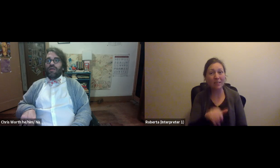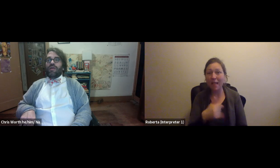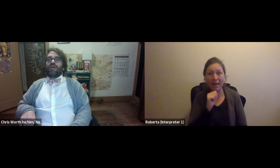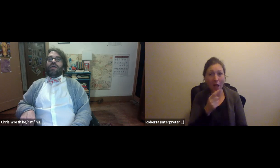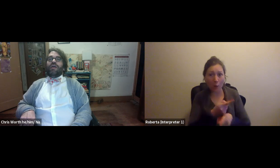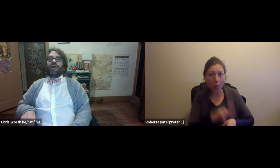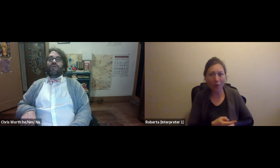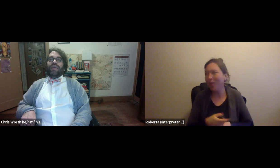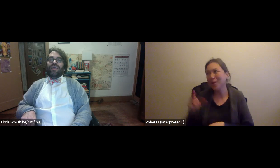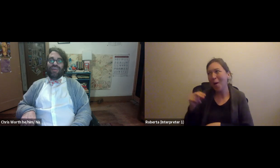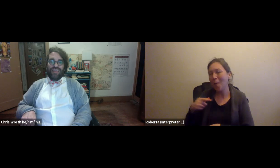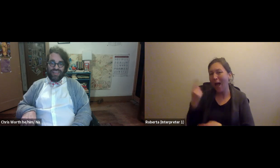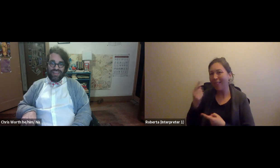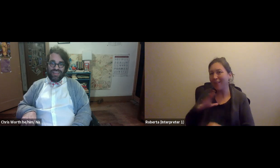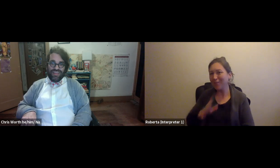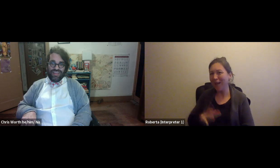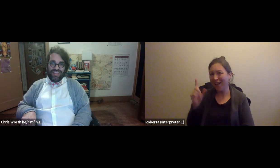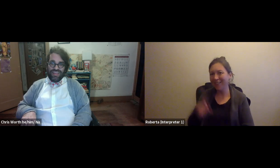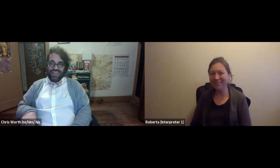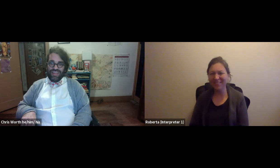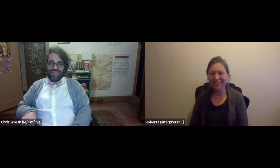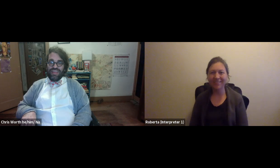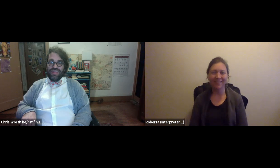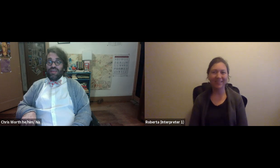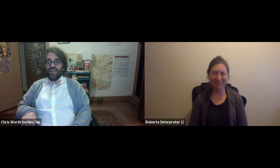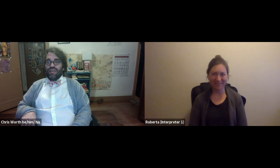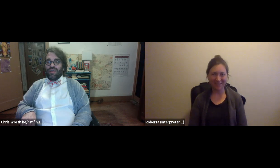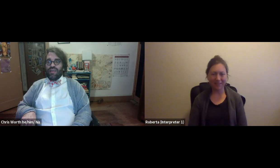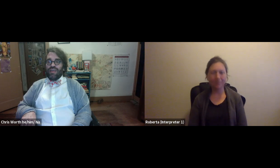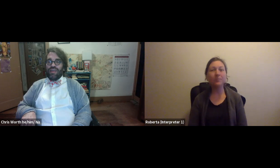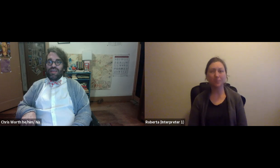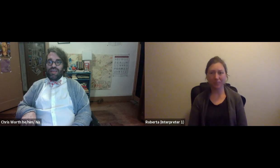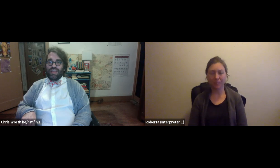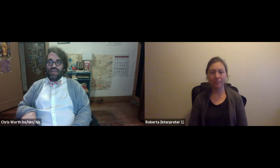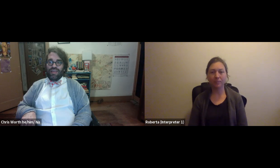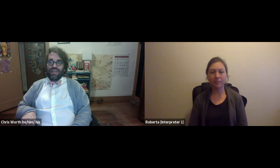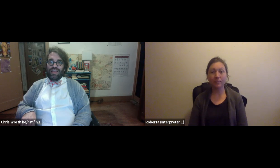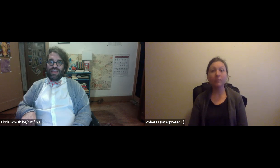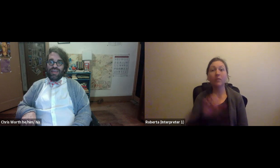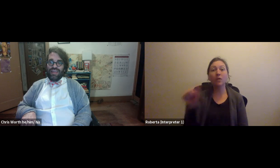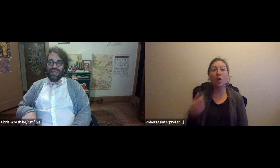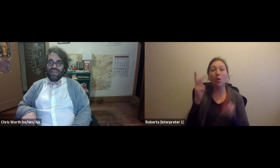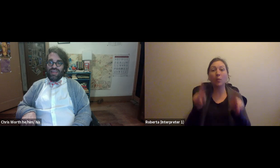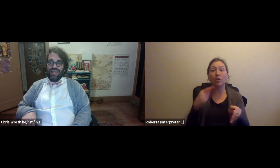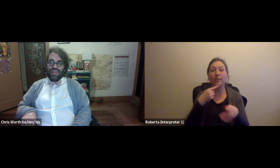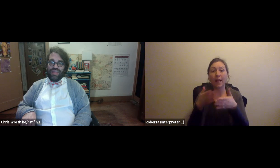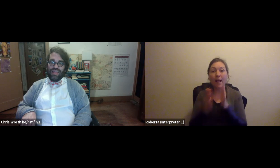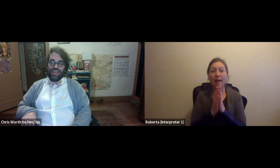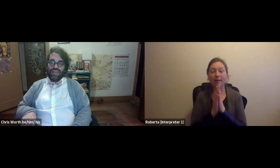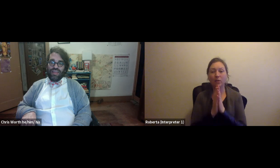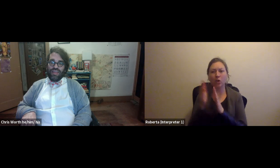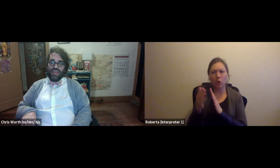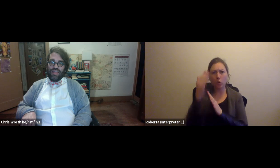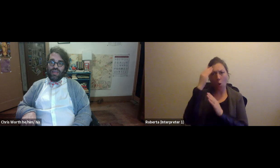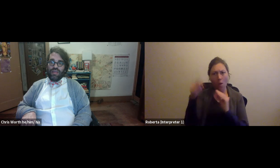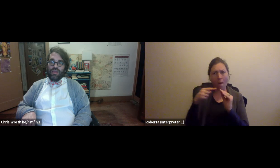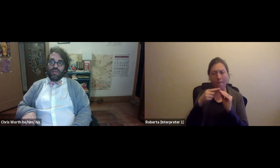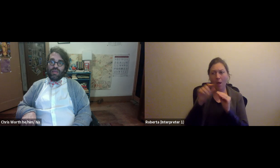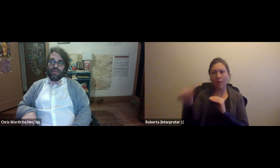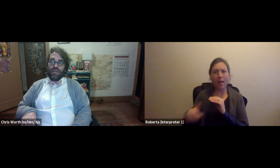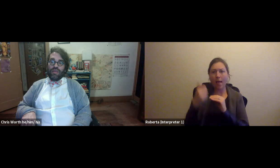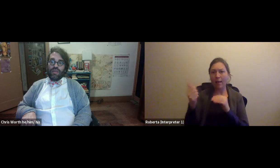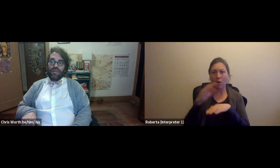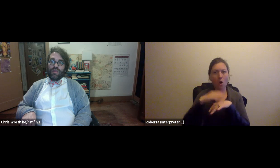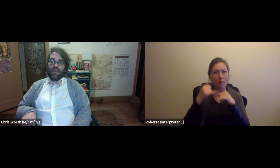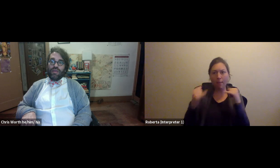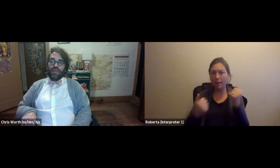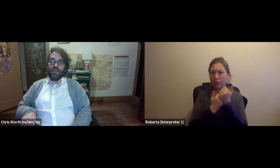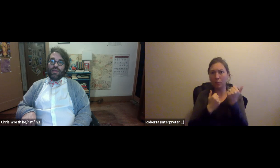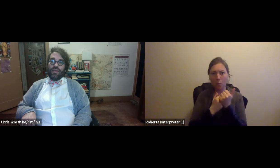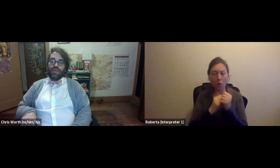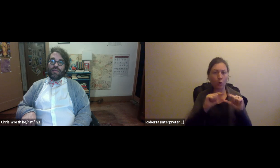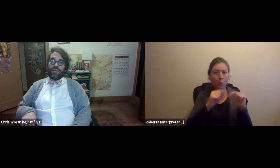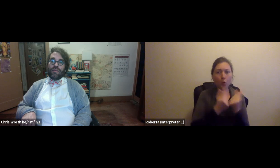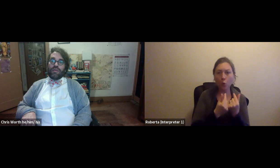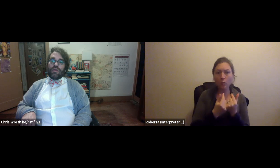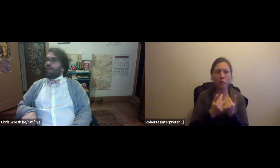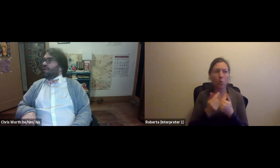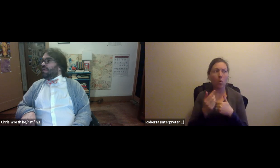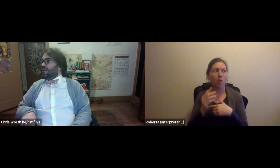fine. >> KATIE Do you know of any support groups for queer people with disabilities? I would like